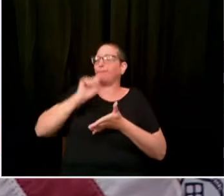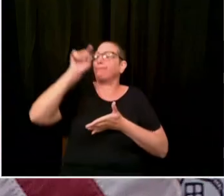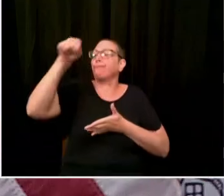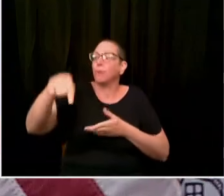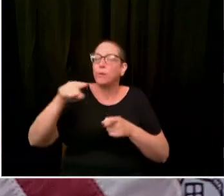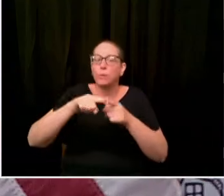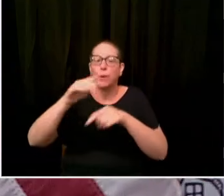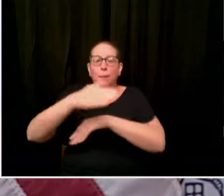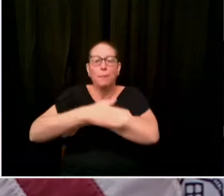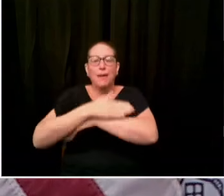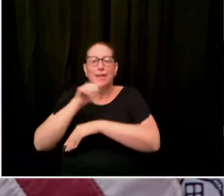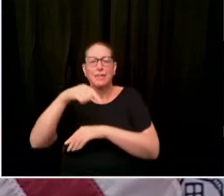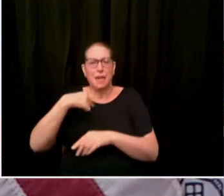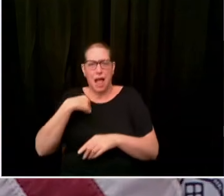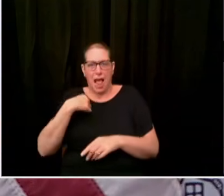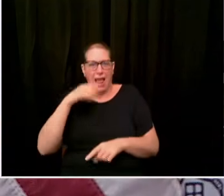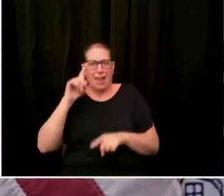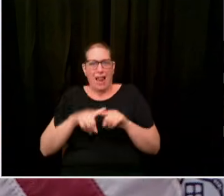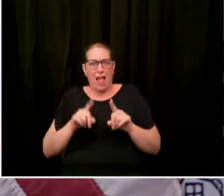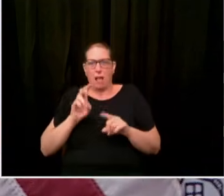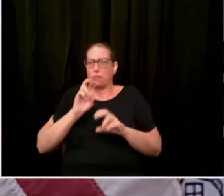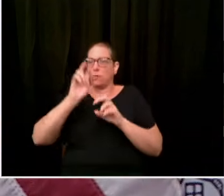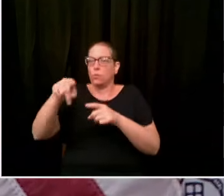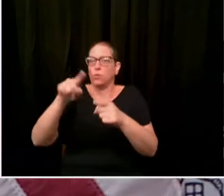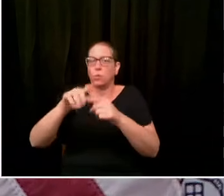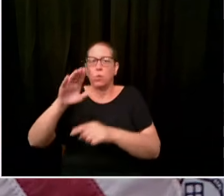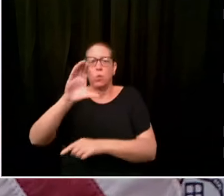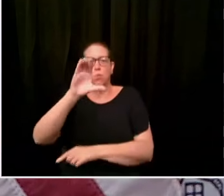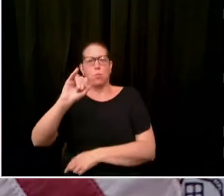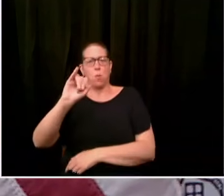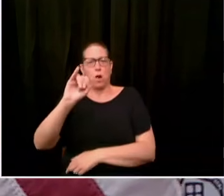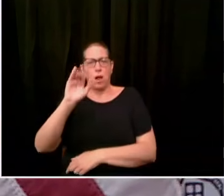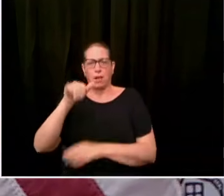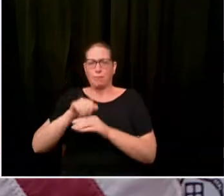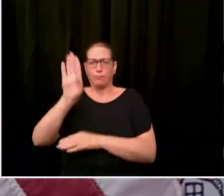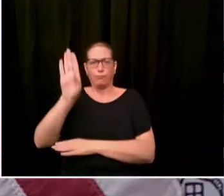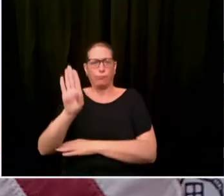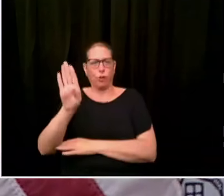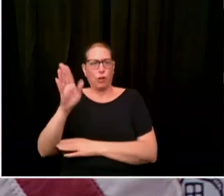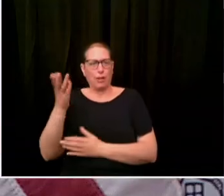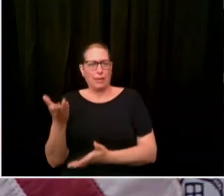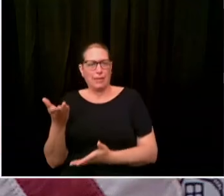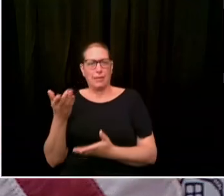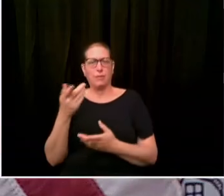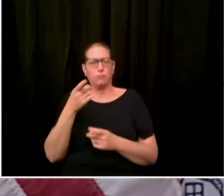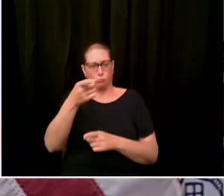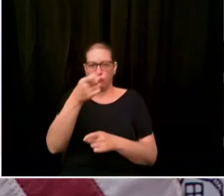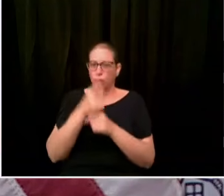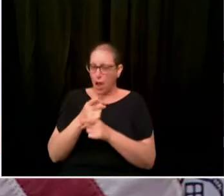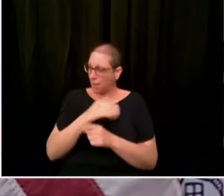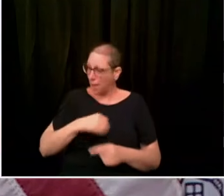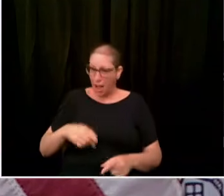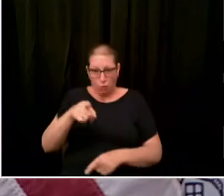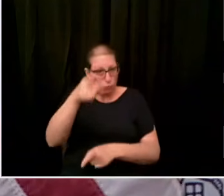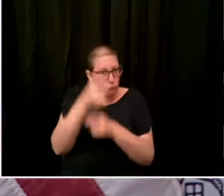ELSEWHERE IN QUEENS T ROCKAWAY? YES, EXACTLY